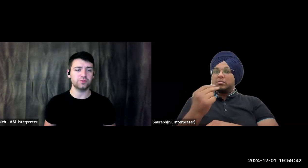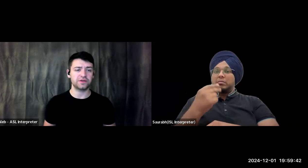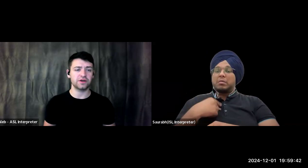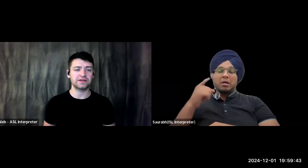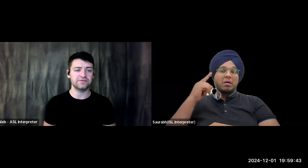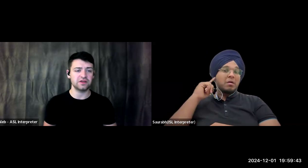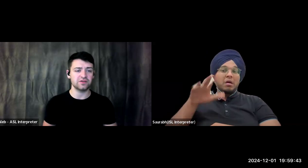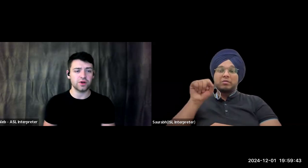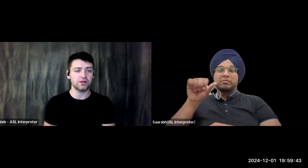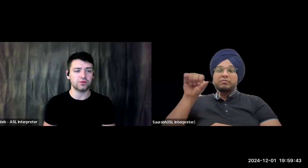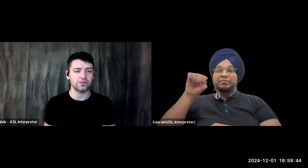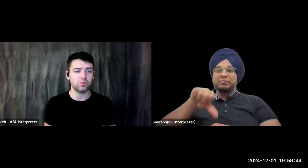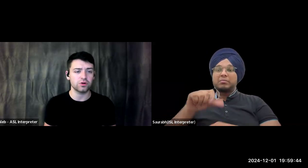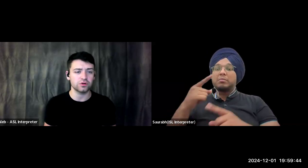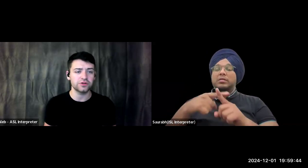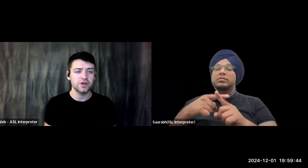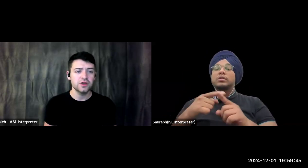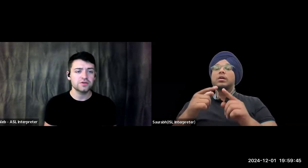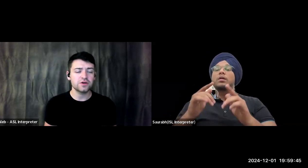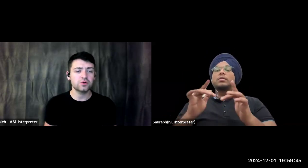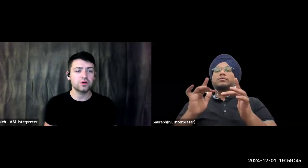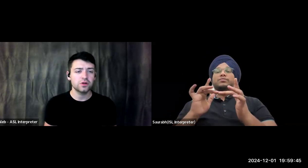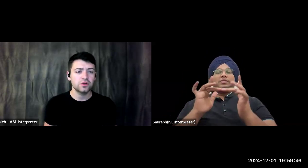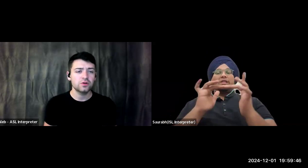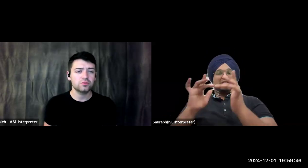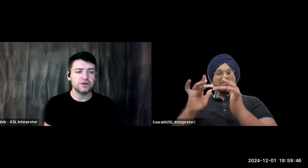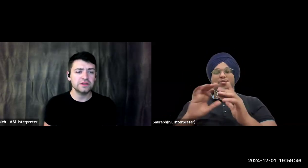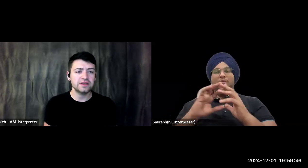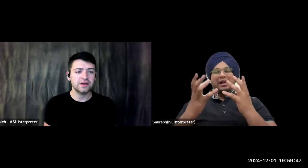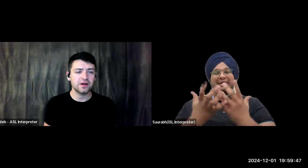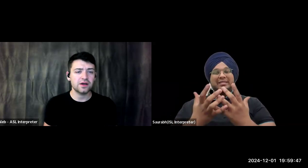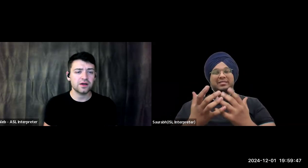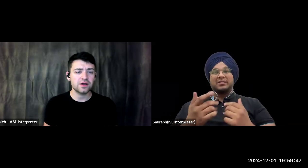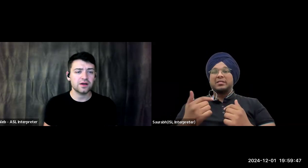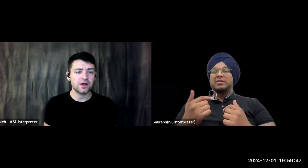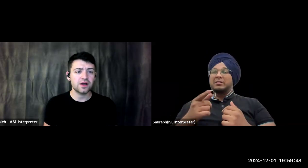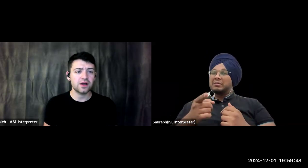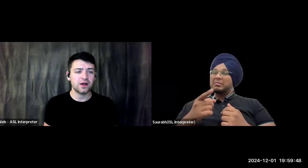twofold with connectivity as well around the world. So really